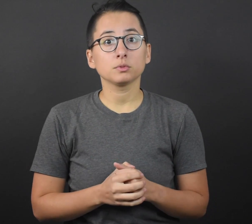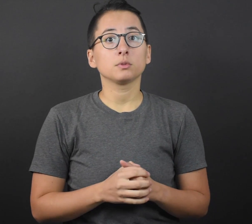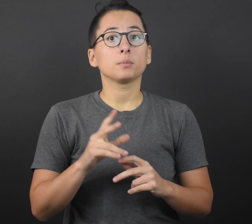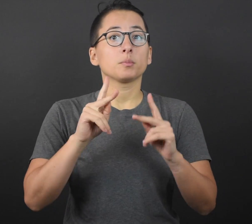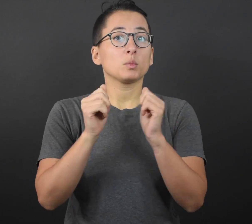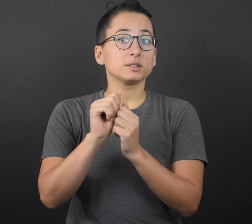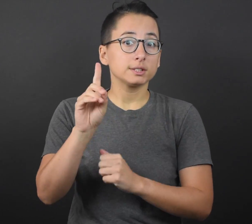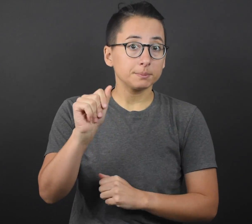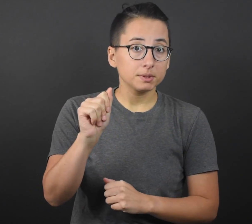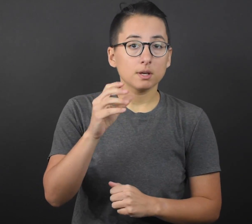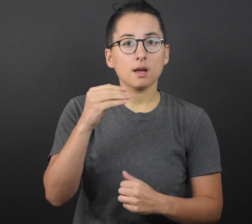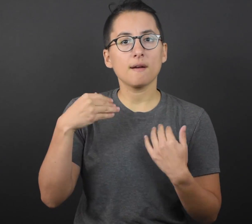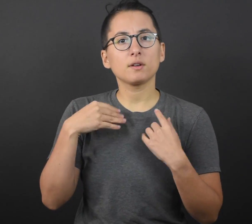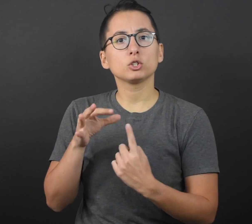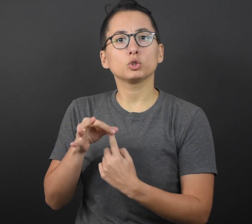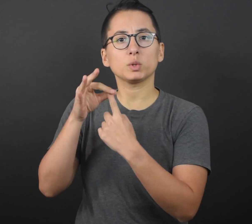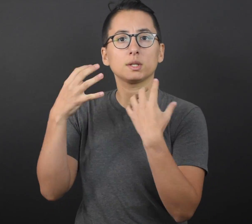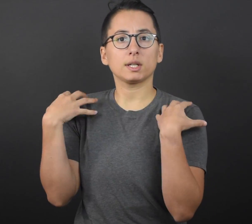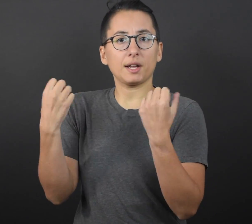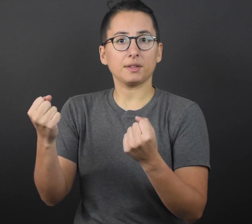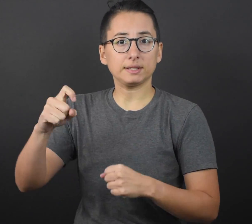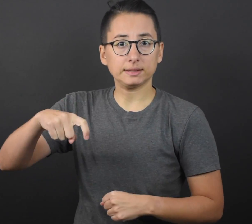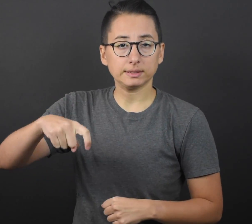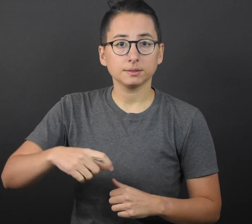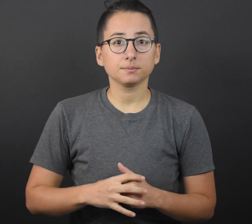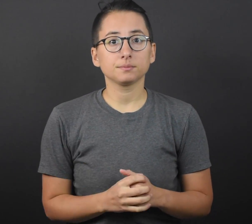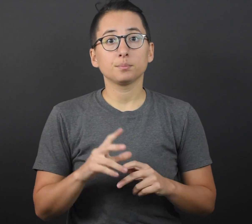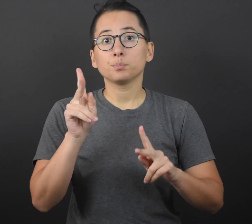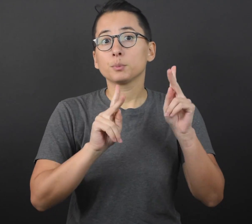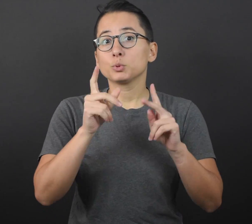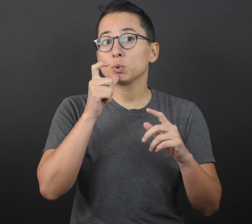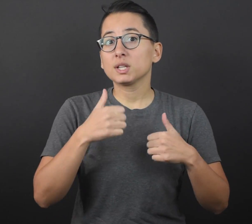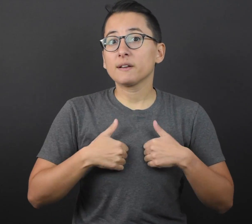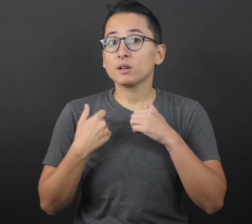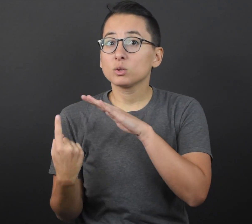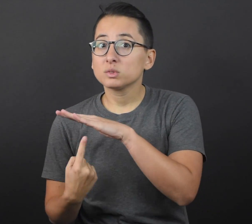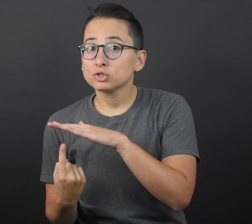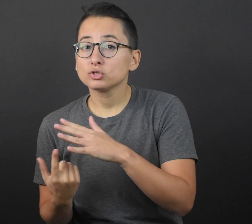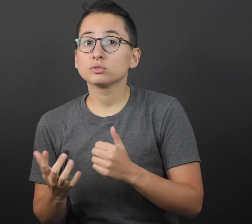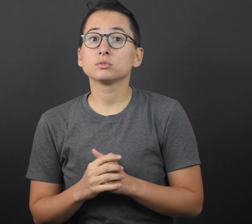people with disabilities and unique health needs, people living in isolation,